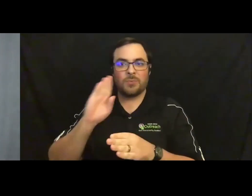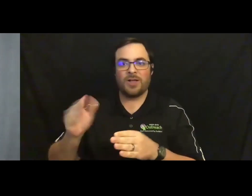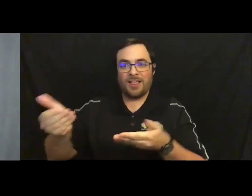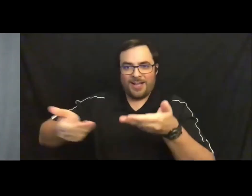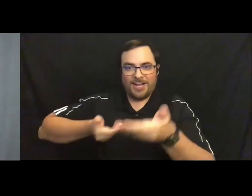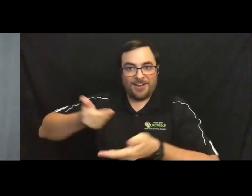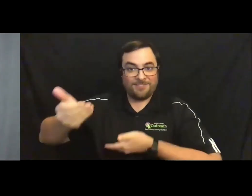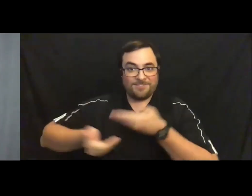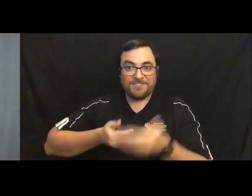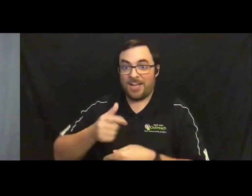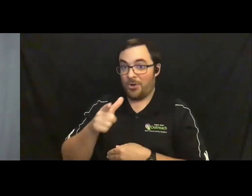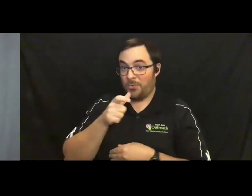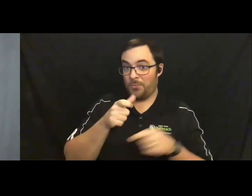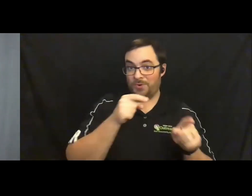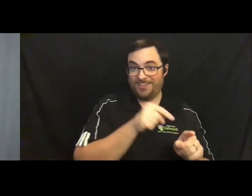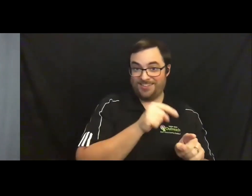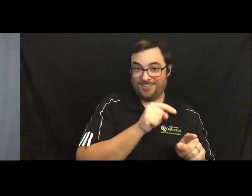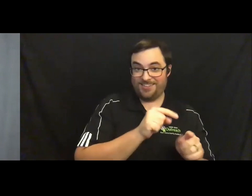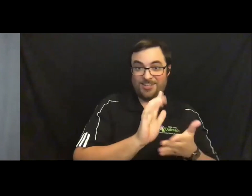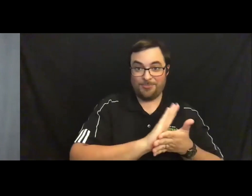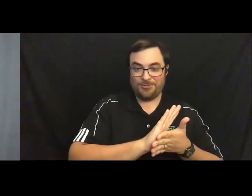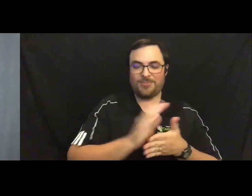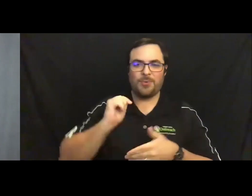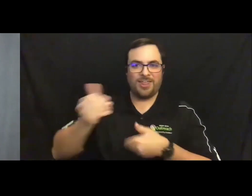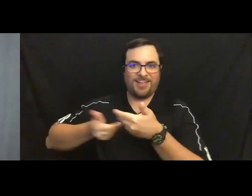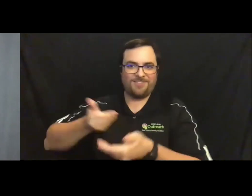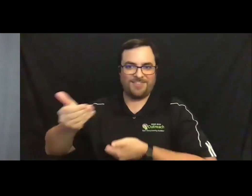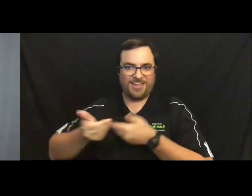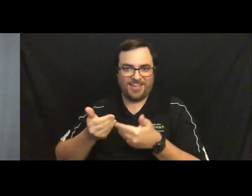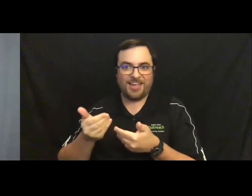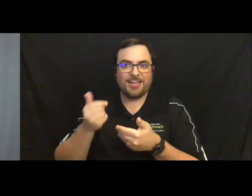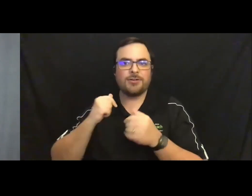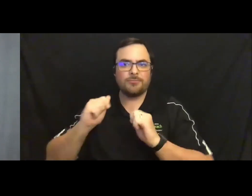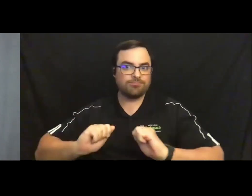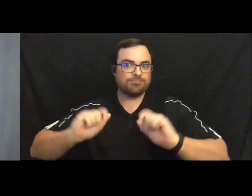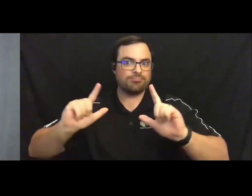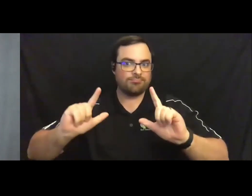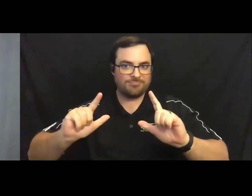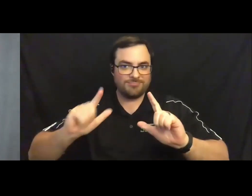movie star on screen for a minute or two, just to answer some questions. And so as you're